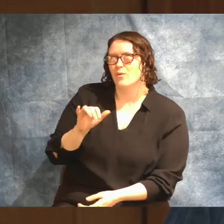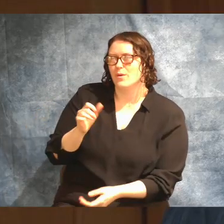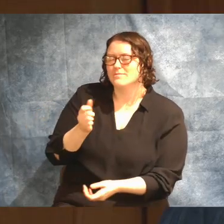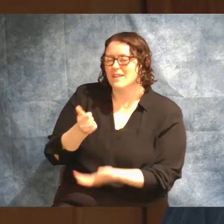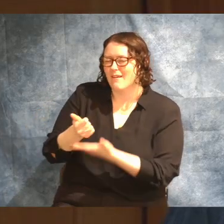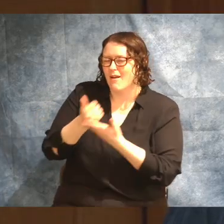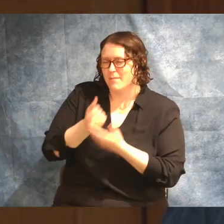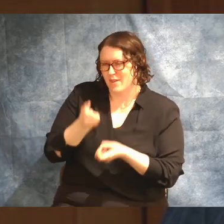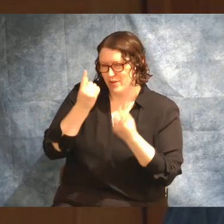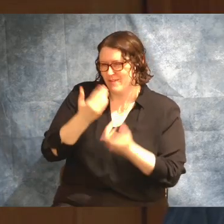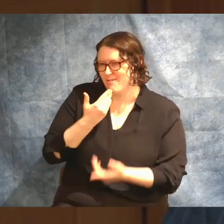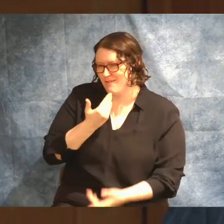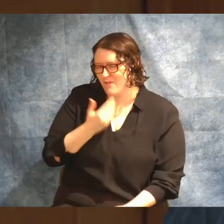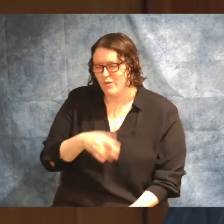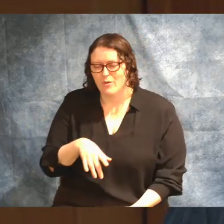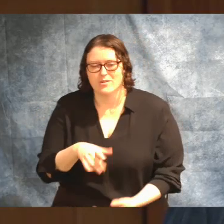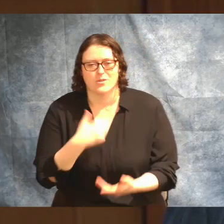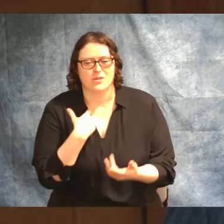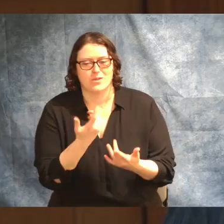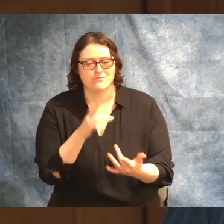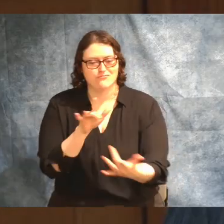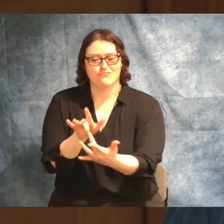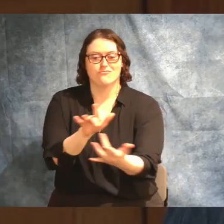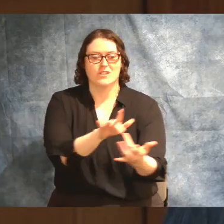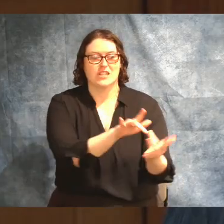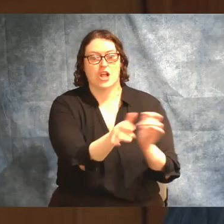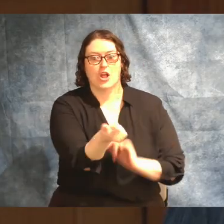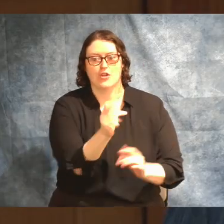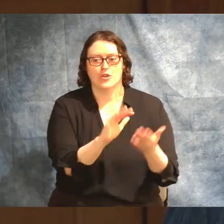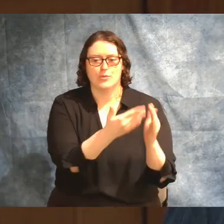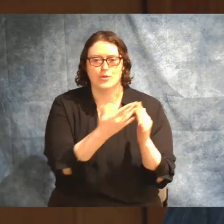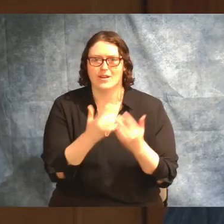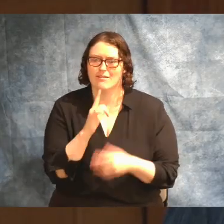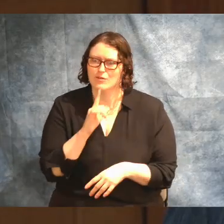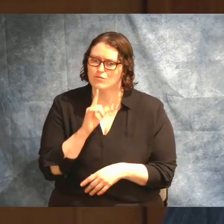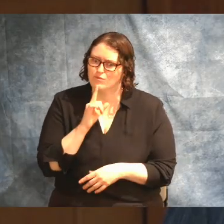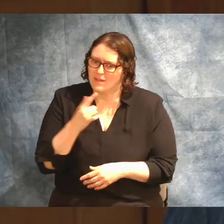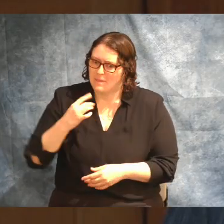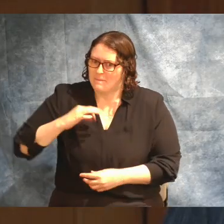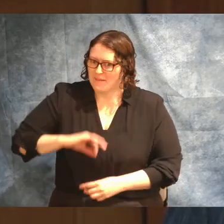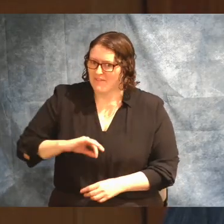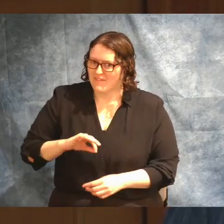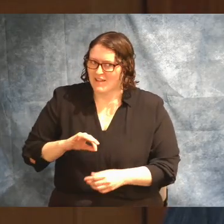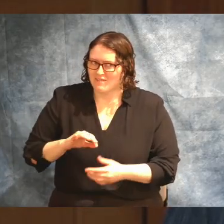communities, I think there's real value from my perspective in participating in CDBG. They've made